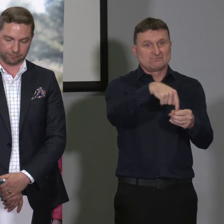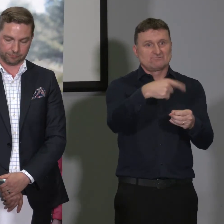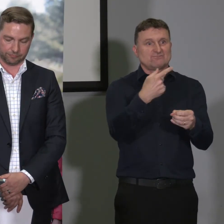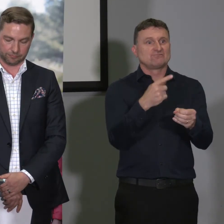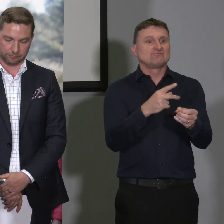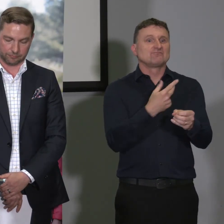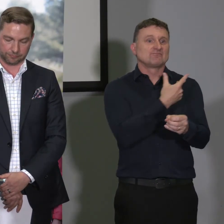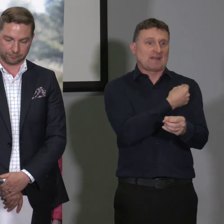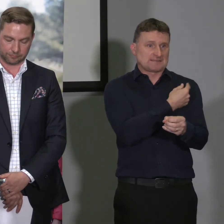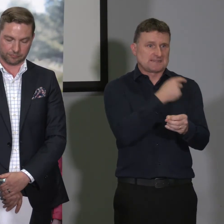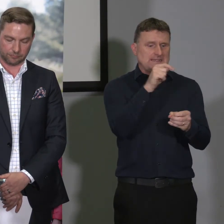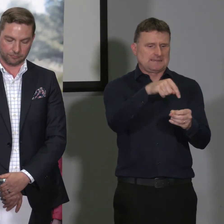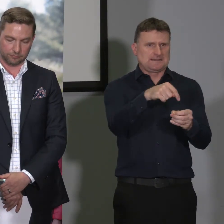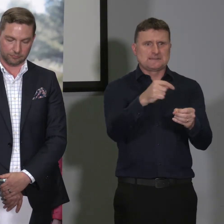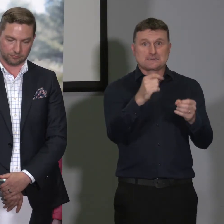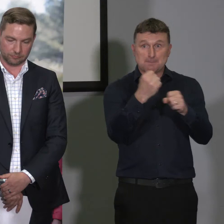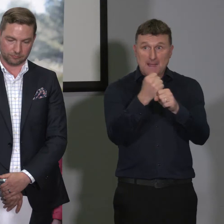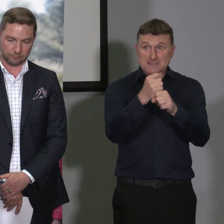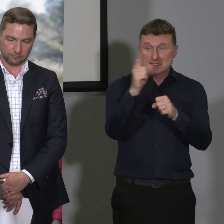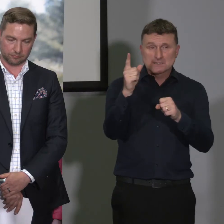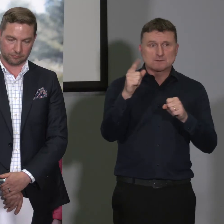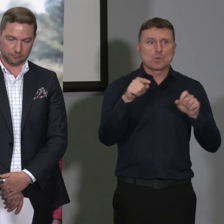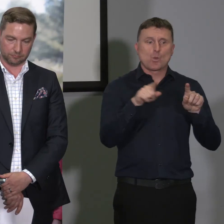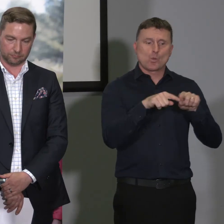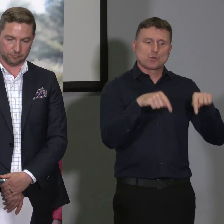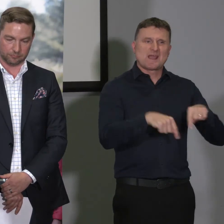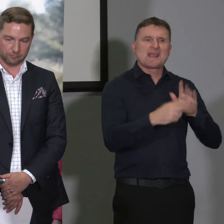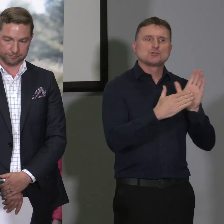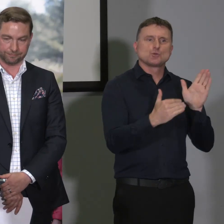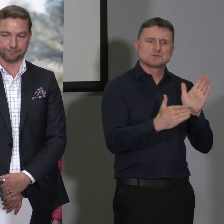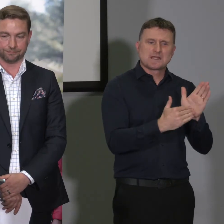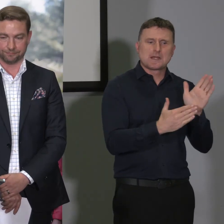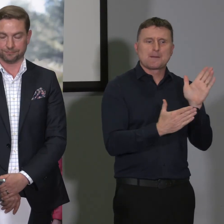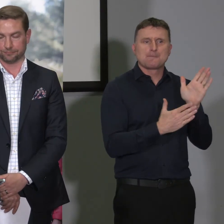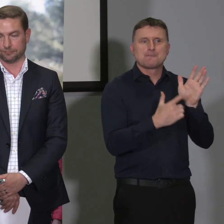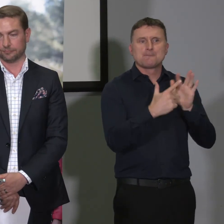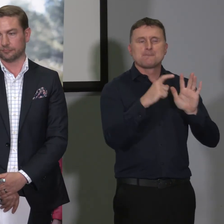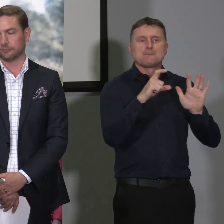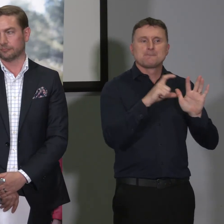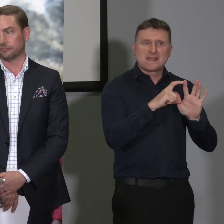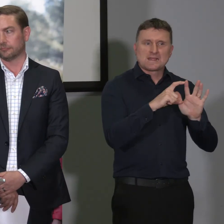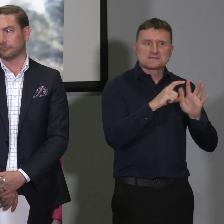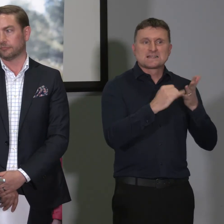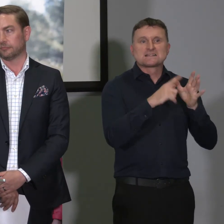vaccines. Our regulator has